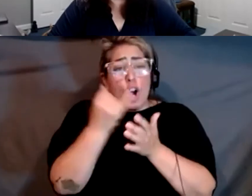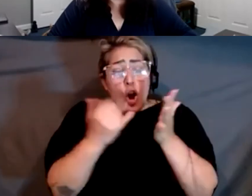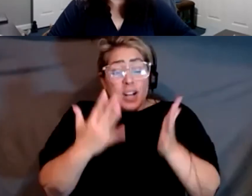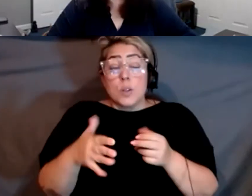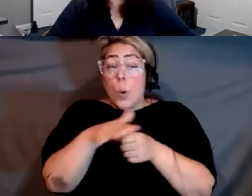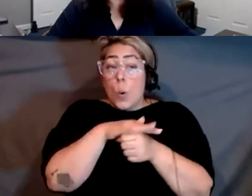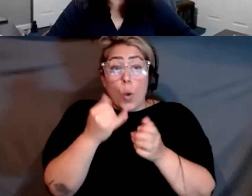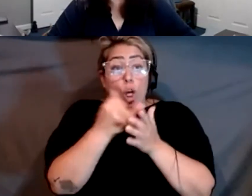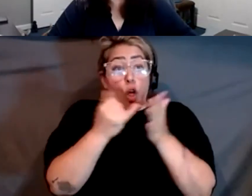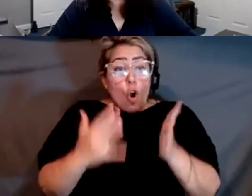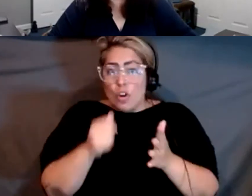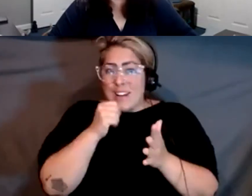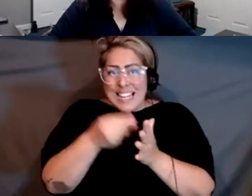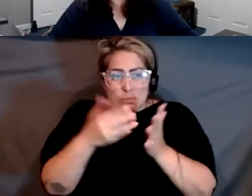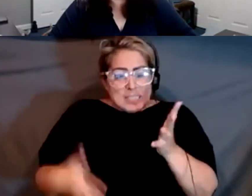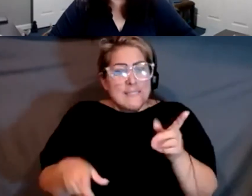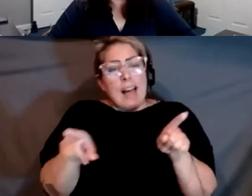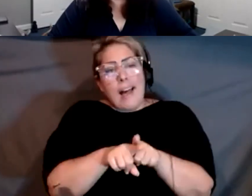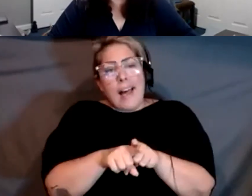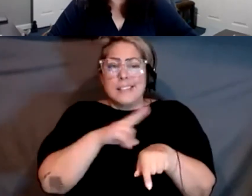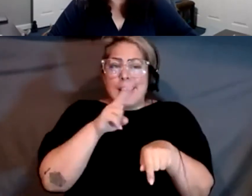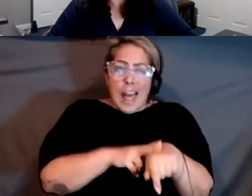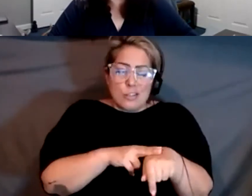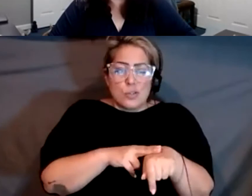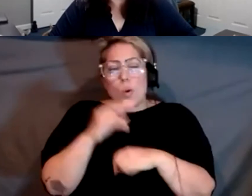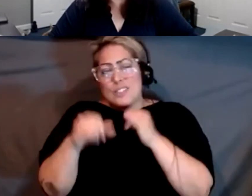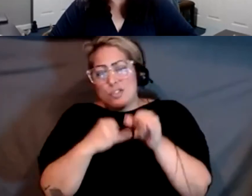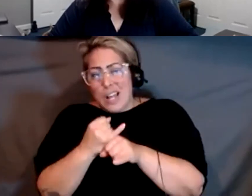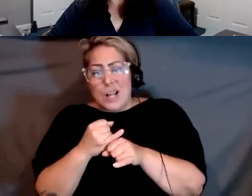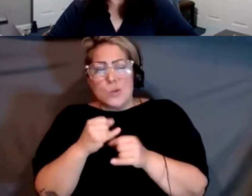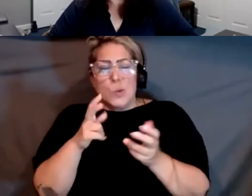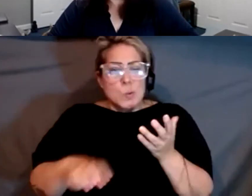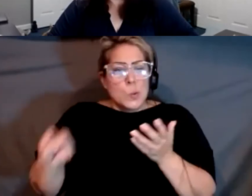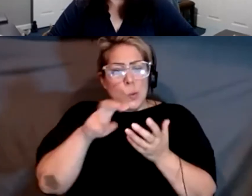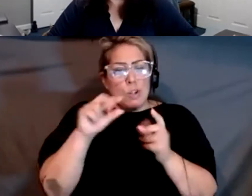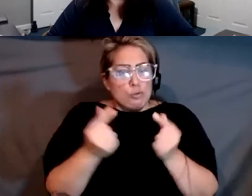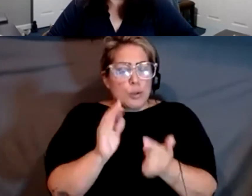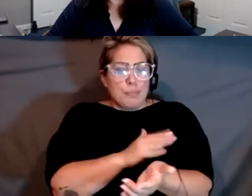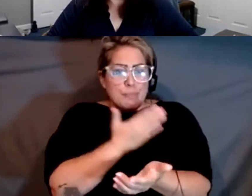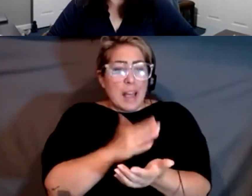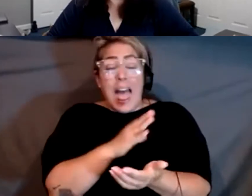national or international touring acts. And the byproduct of that is cultivating community.